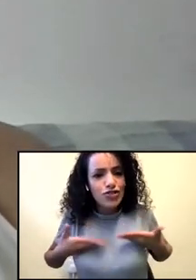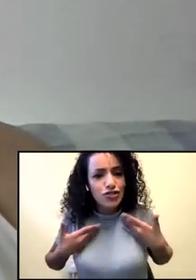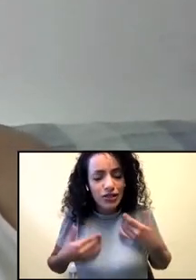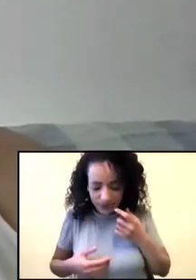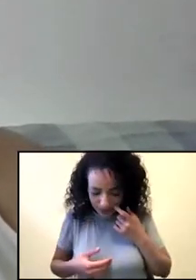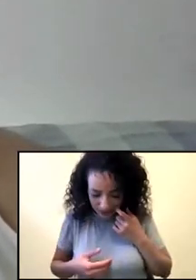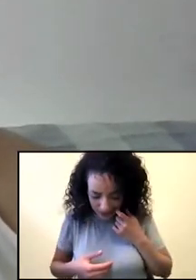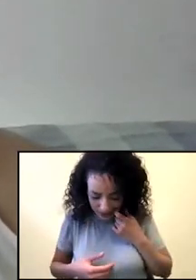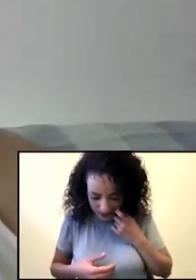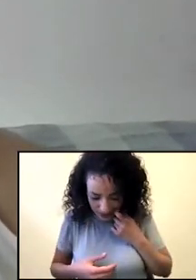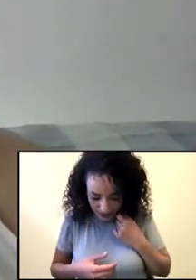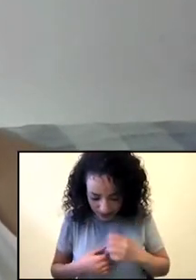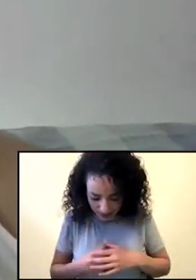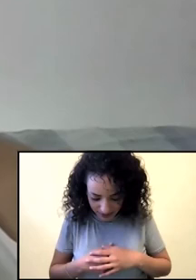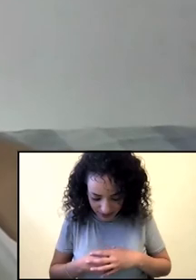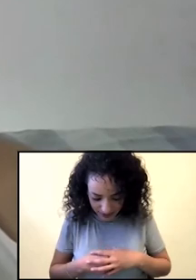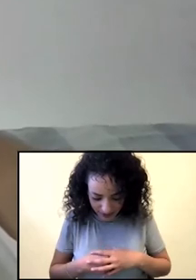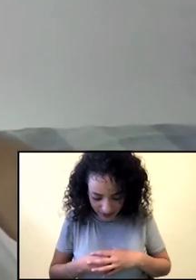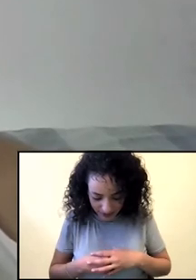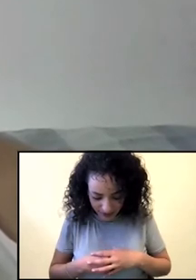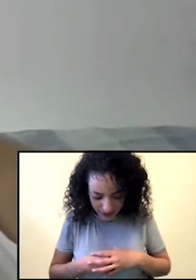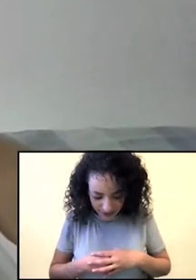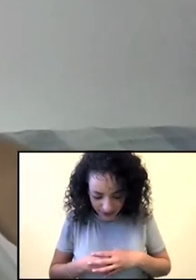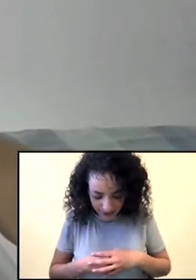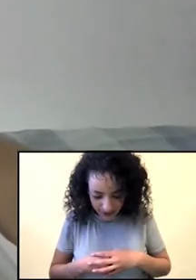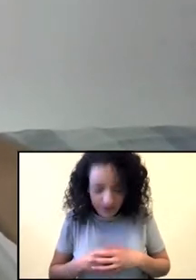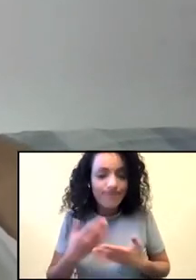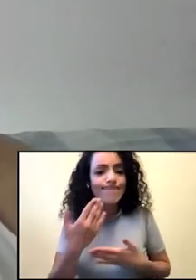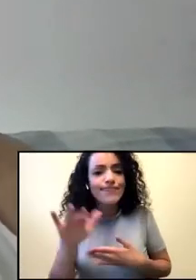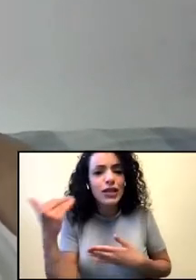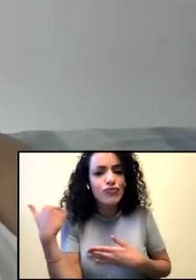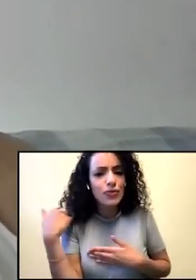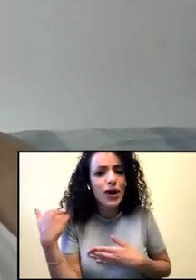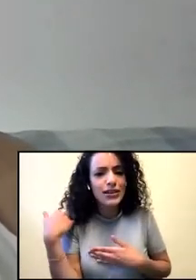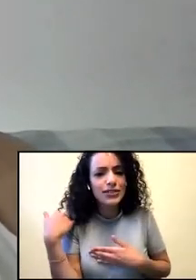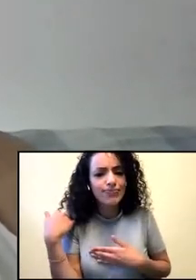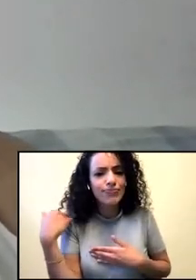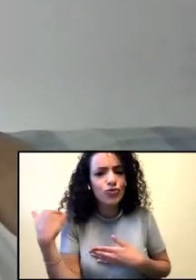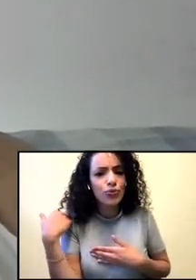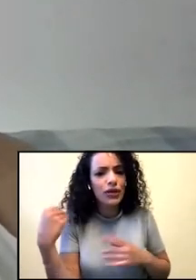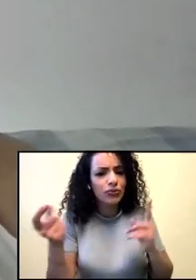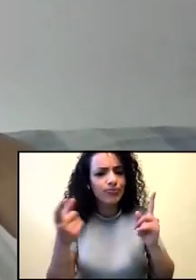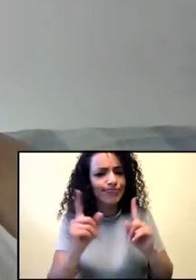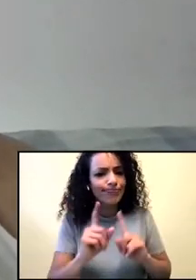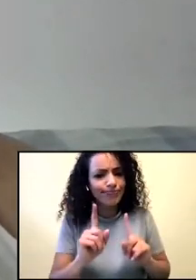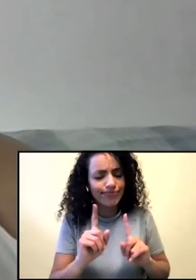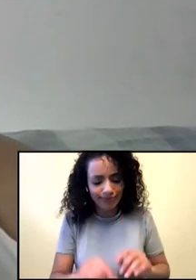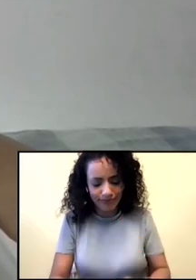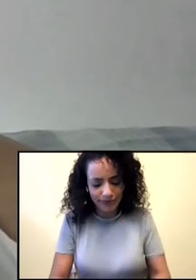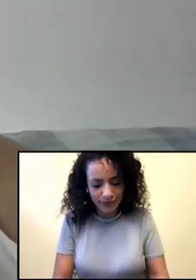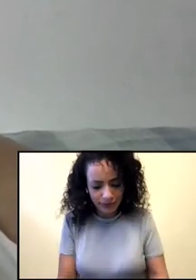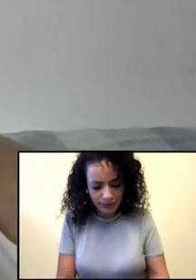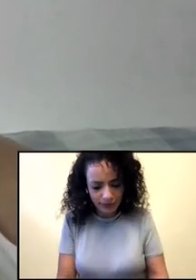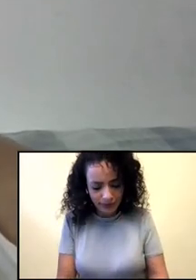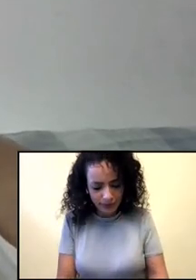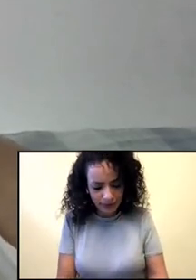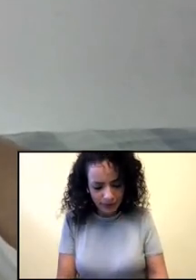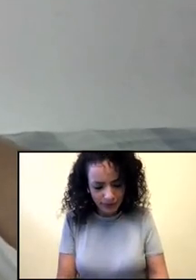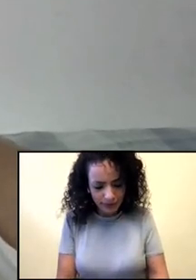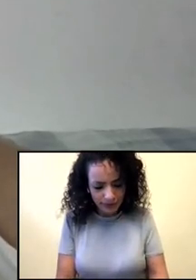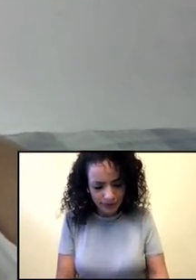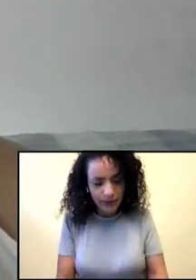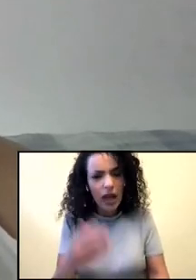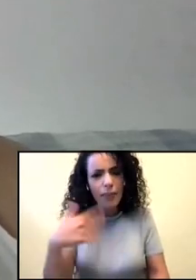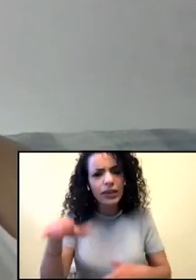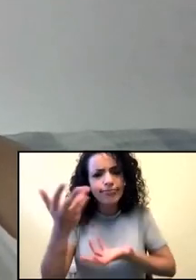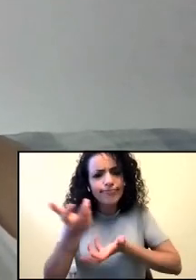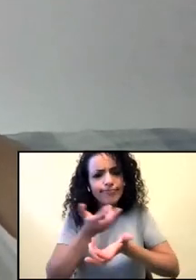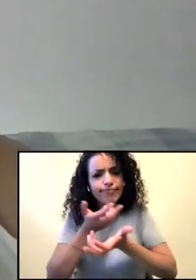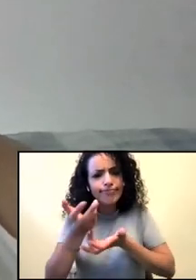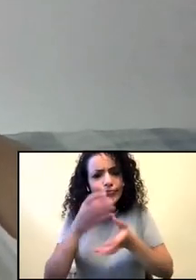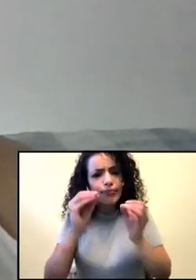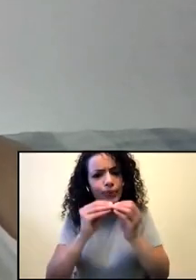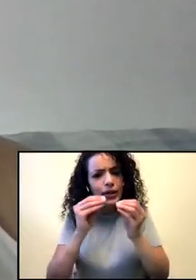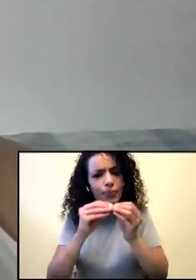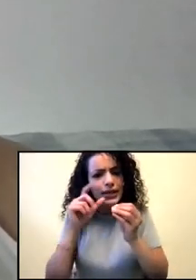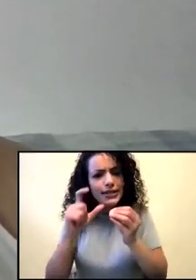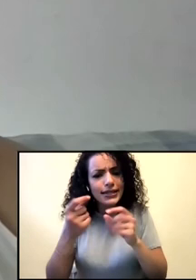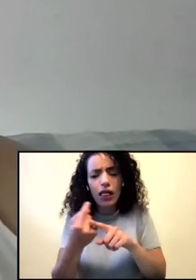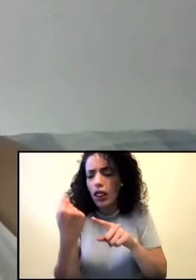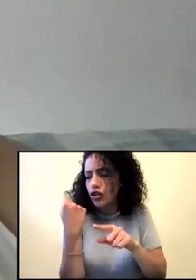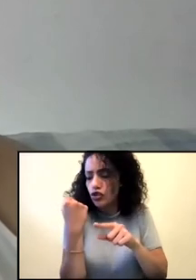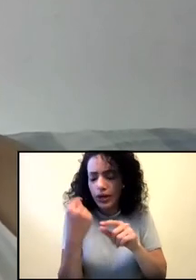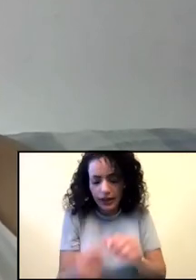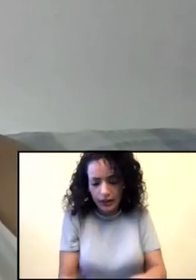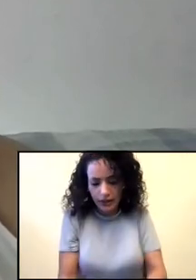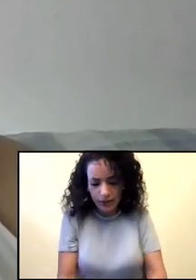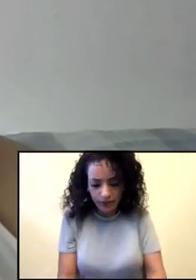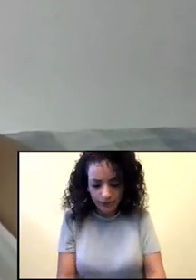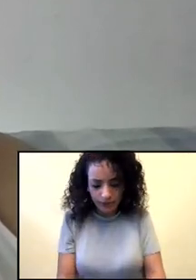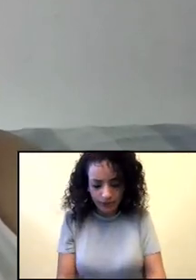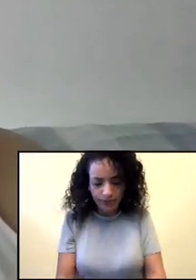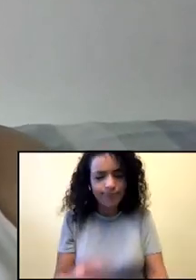I'm reminded actually by how like I was speaking to the BBC last week as an activist of London